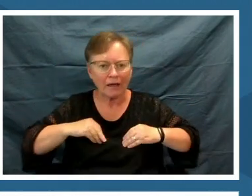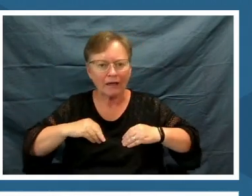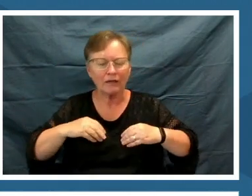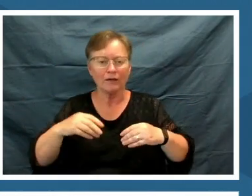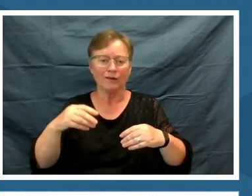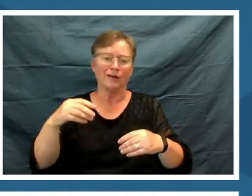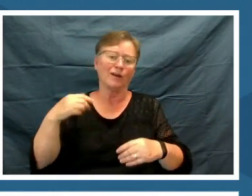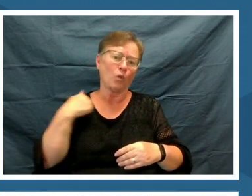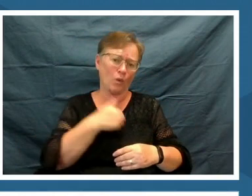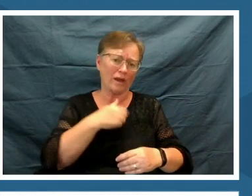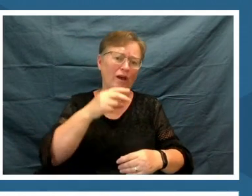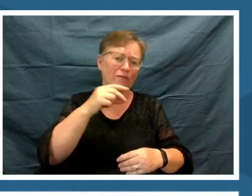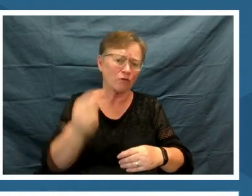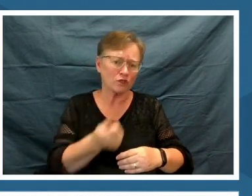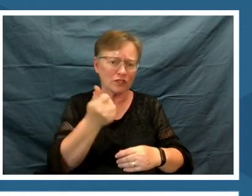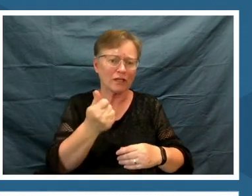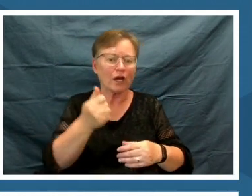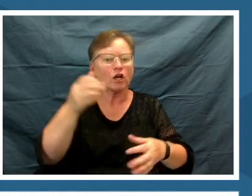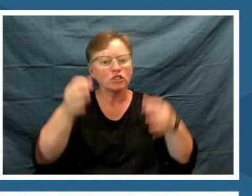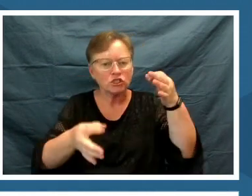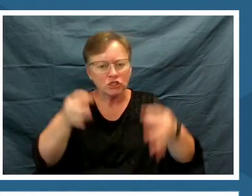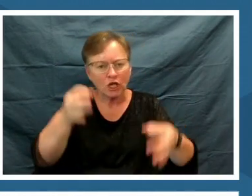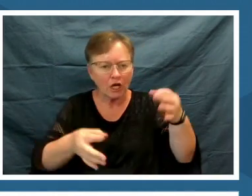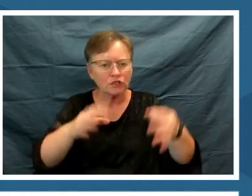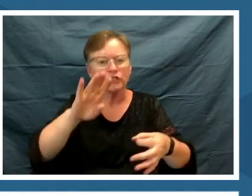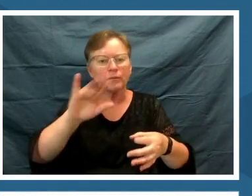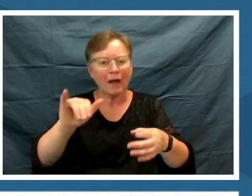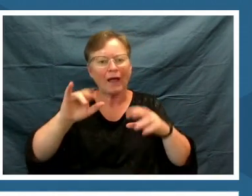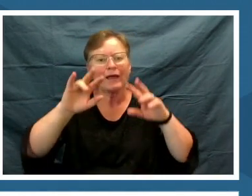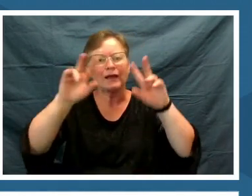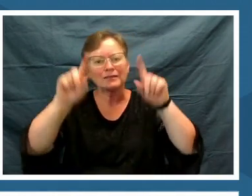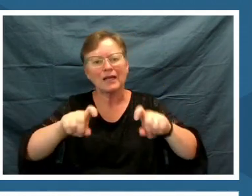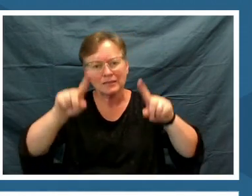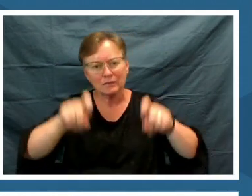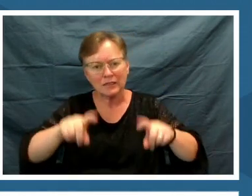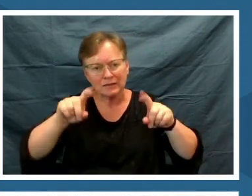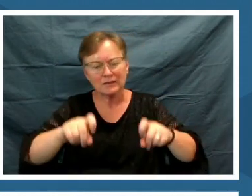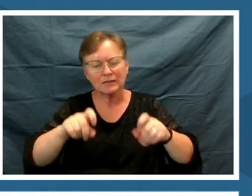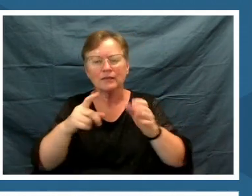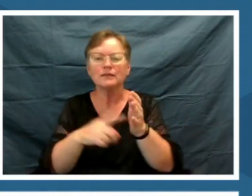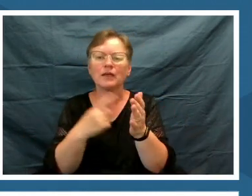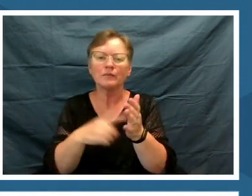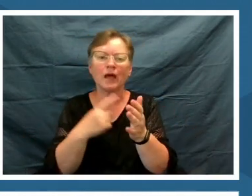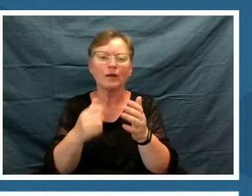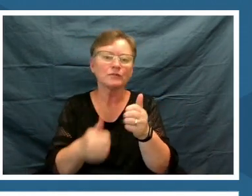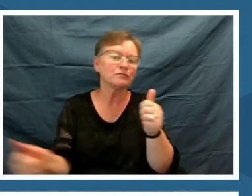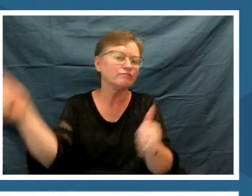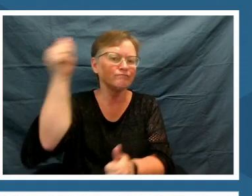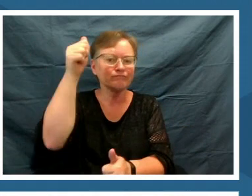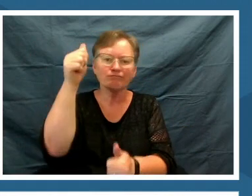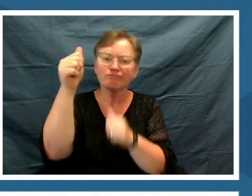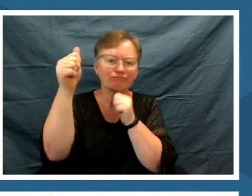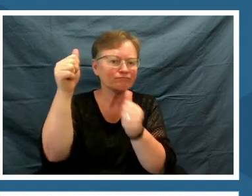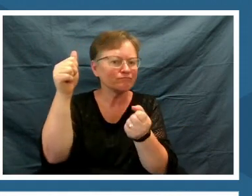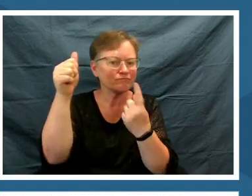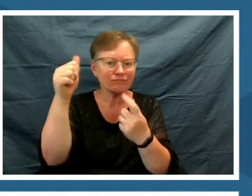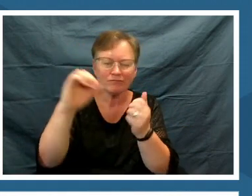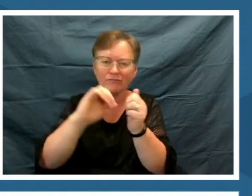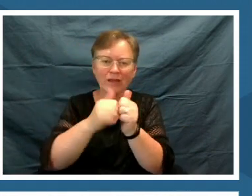and you know sometimes it's hard to get them to understand how this correlates to